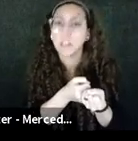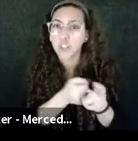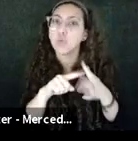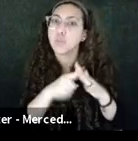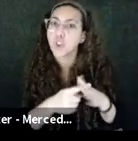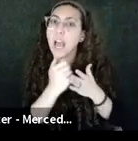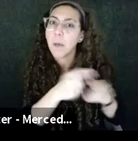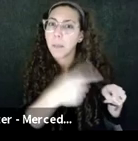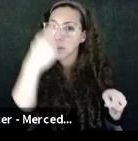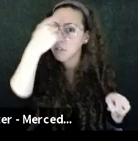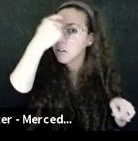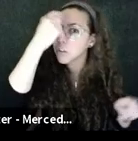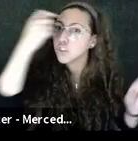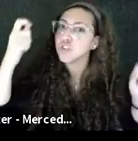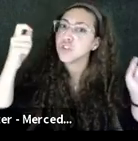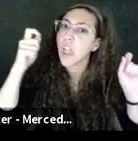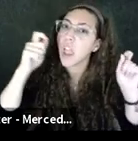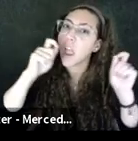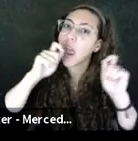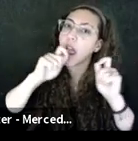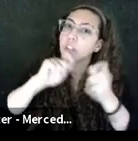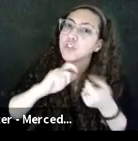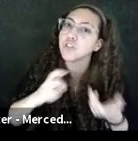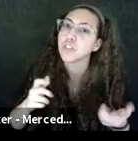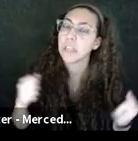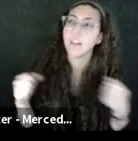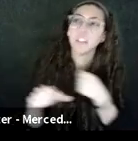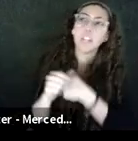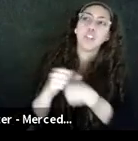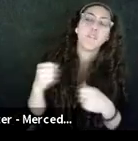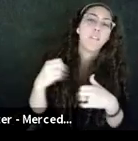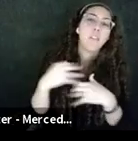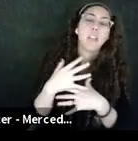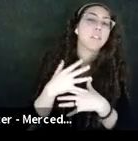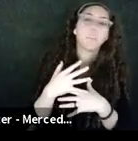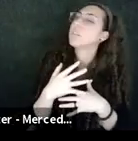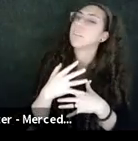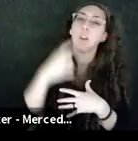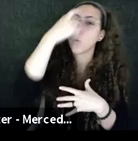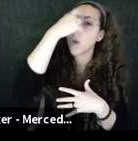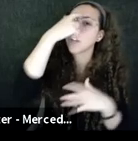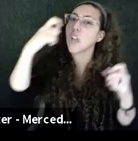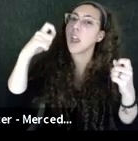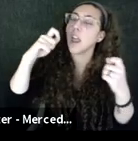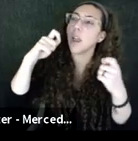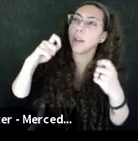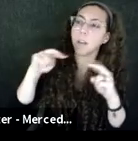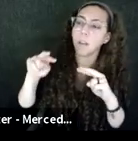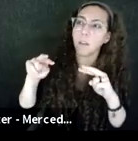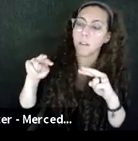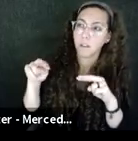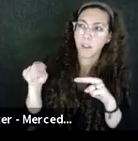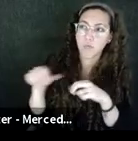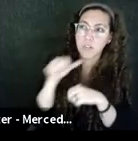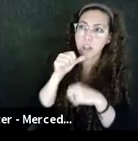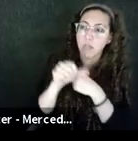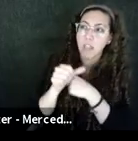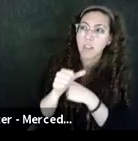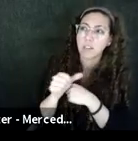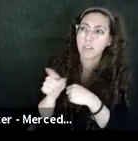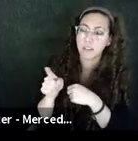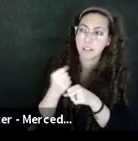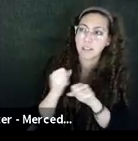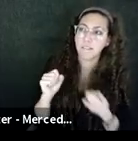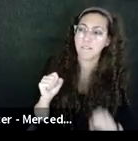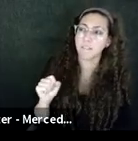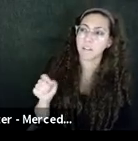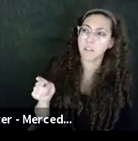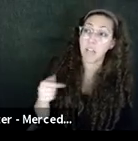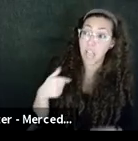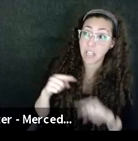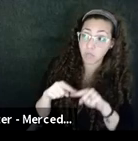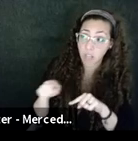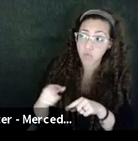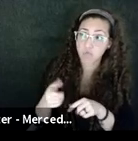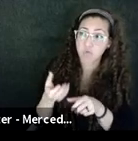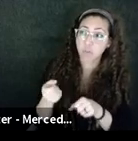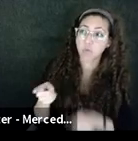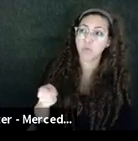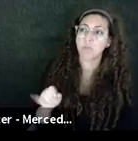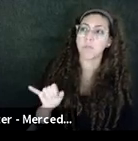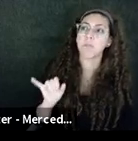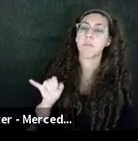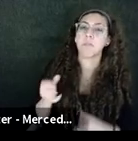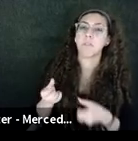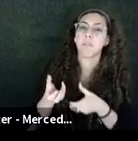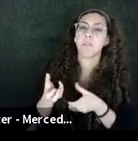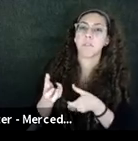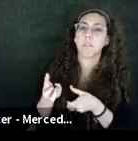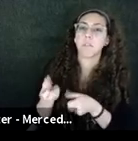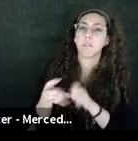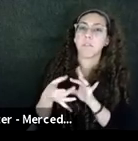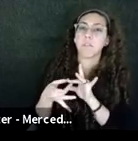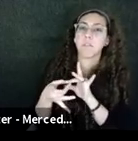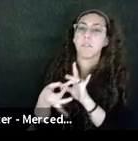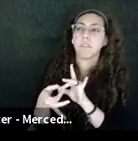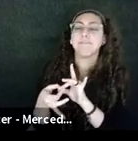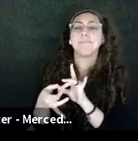Jason Williams: For safety, instead of three because that's what their brains are a lot of times wired for is everything is a threat. Every ones that threat. I don't see a lot of safety. So I think one of the first questions you can ask yourself is, are you seeing as a safe person.